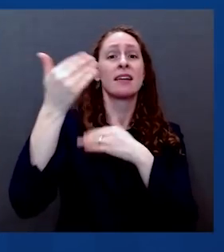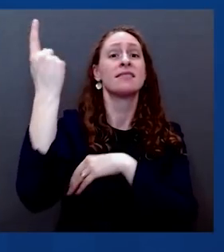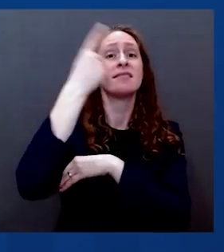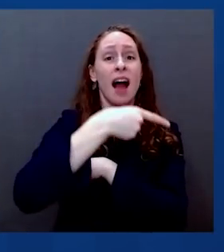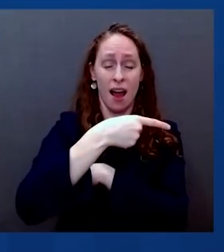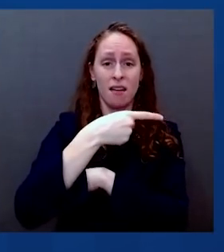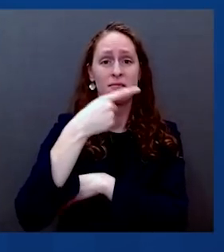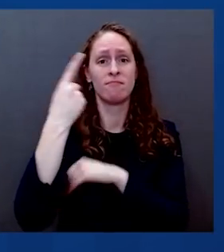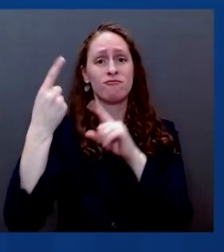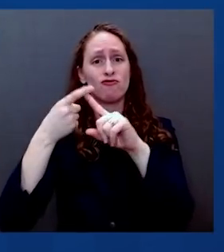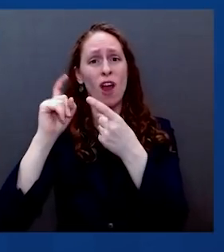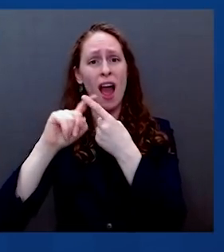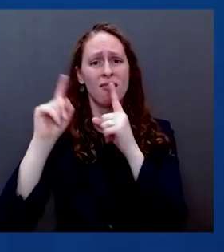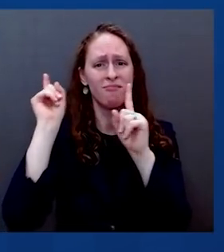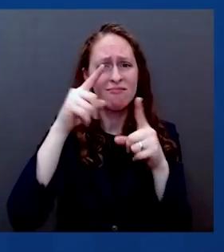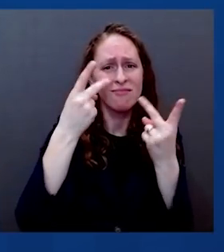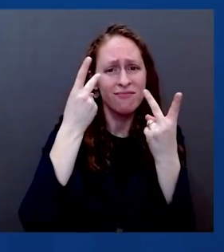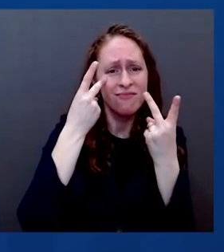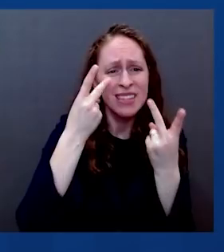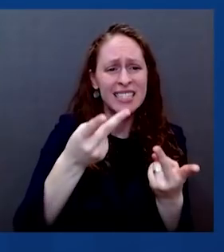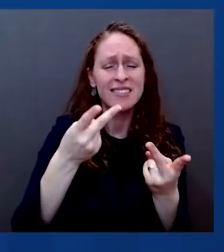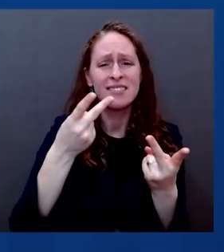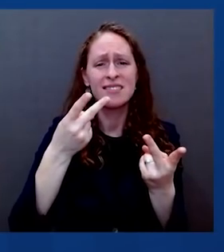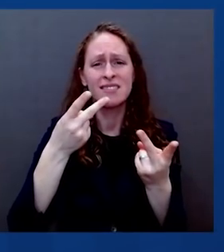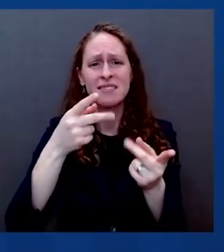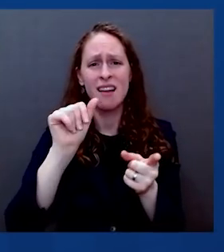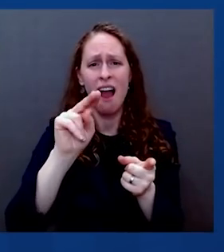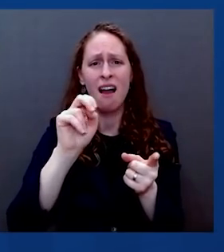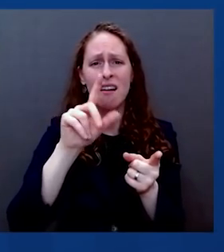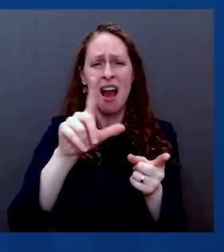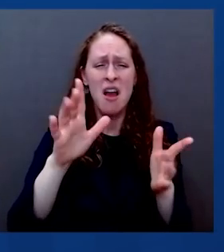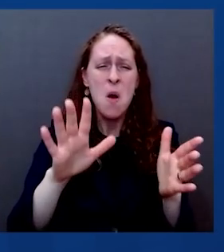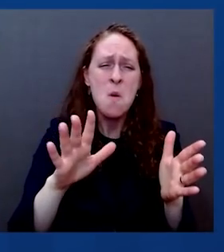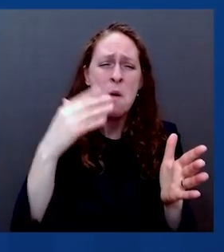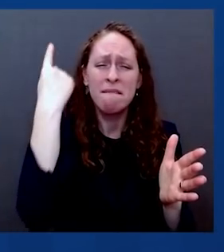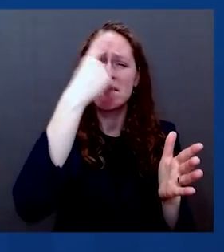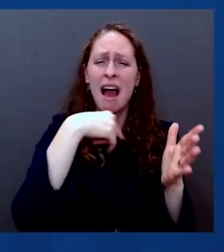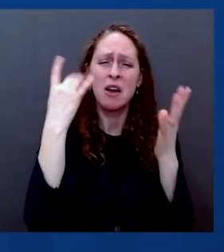But she managed to whi- -- whisper one word: "Freedom."